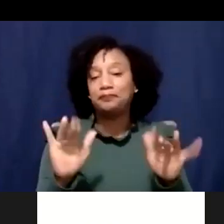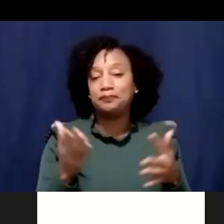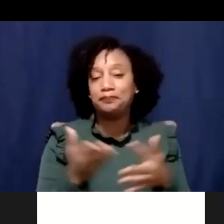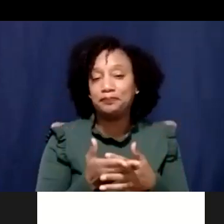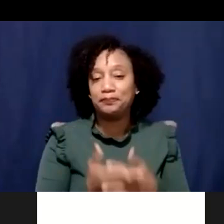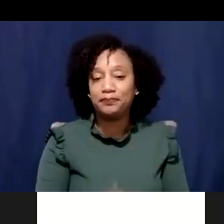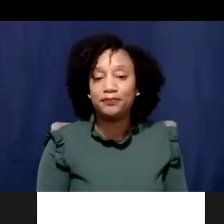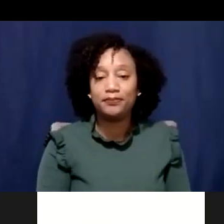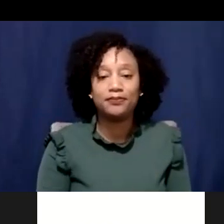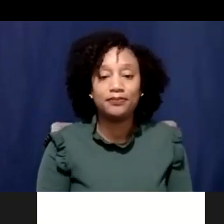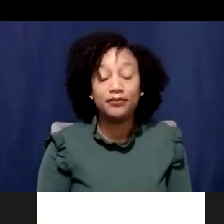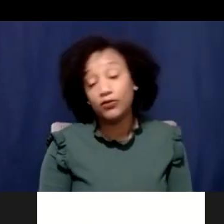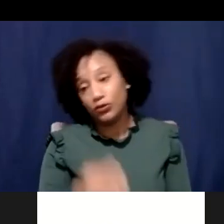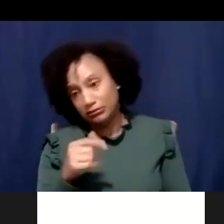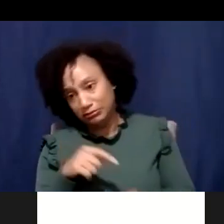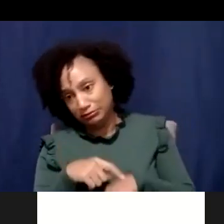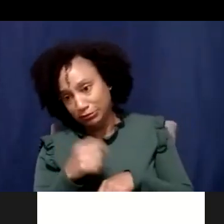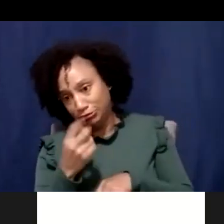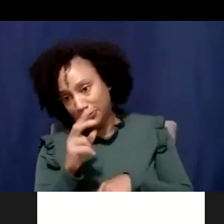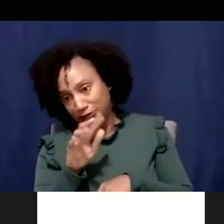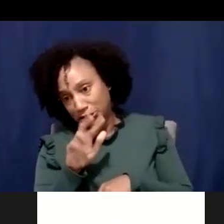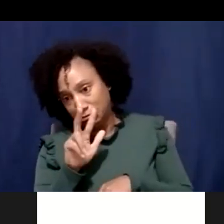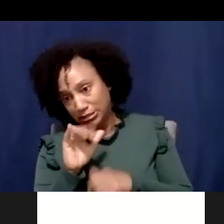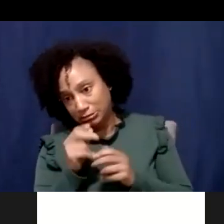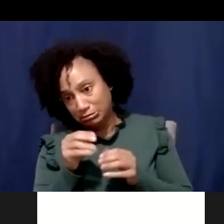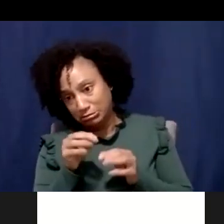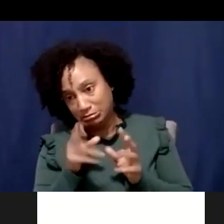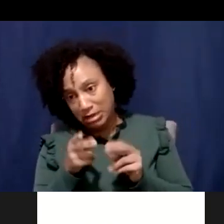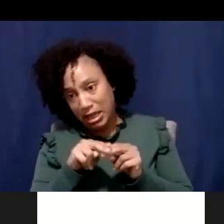but now that it's 12:53, maybe 12:56. Thank you.